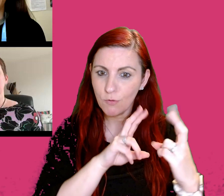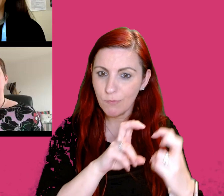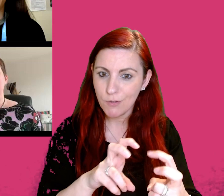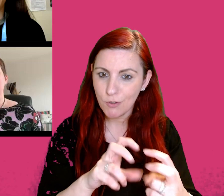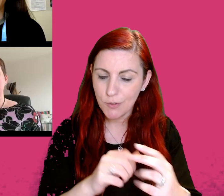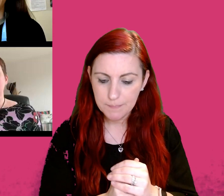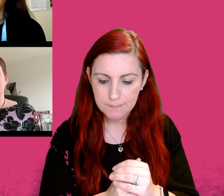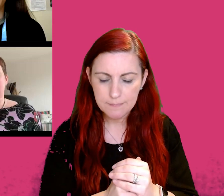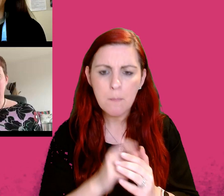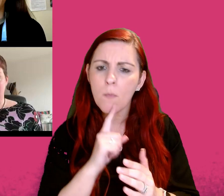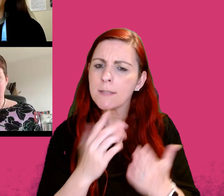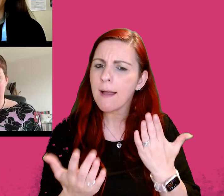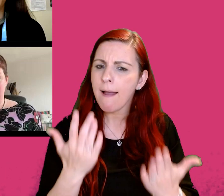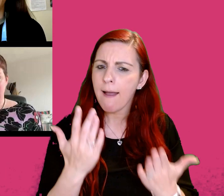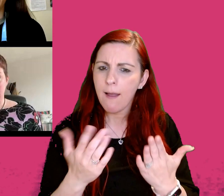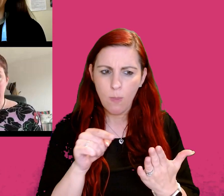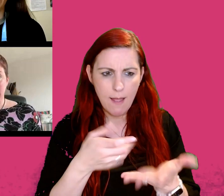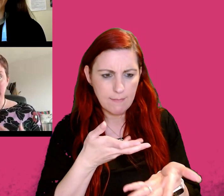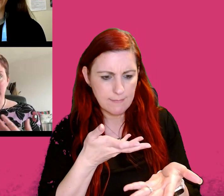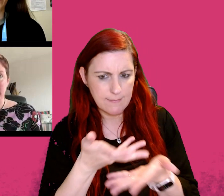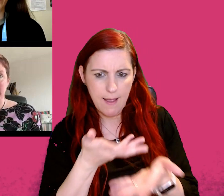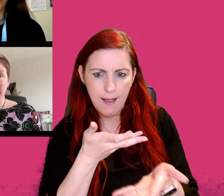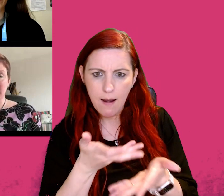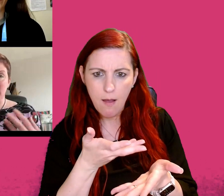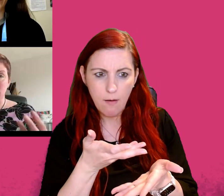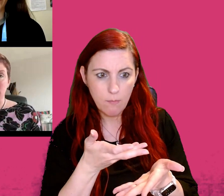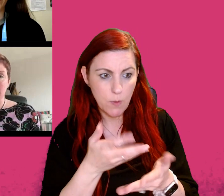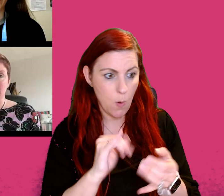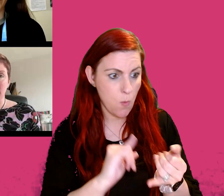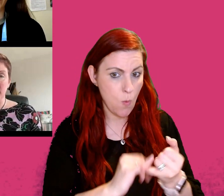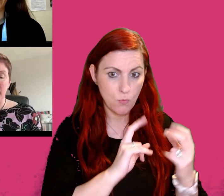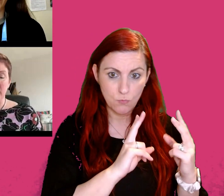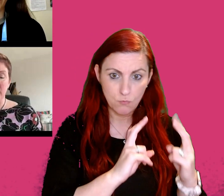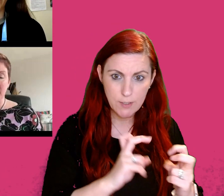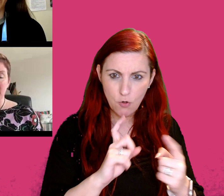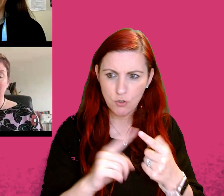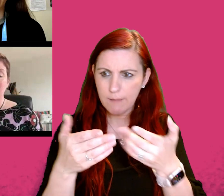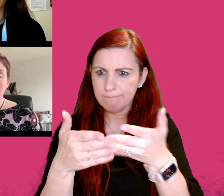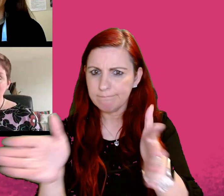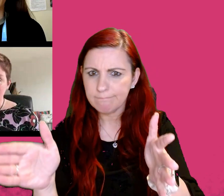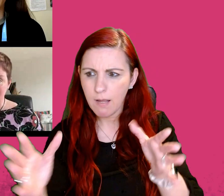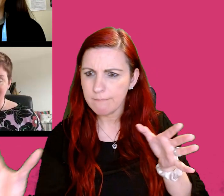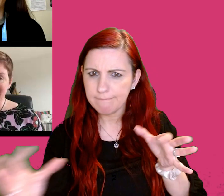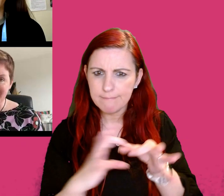so how can that dialogue between researchers and the wider public and patients not a monologue a